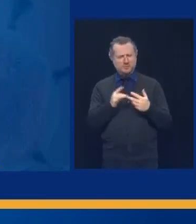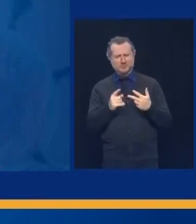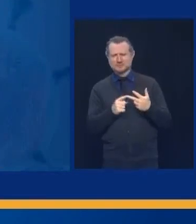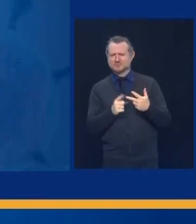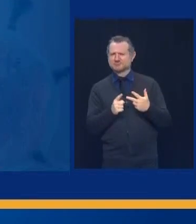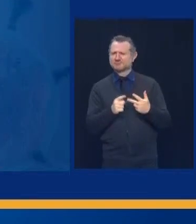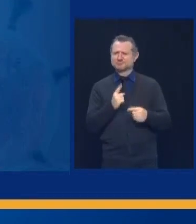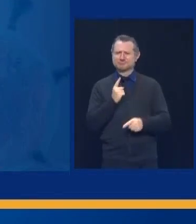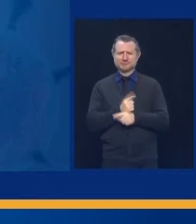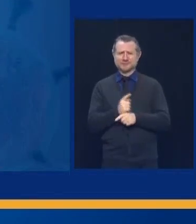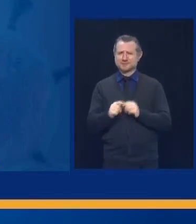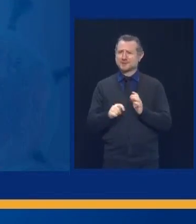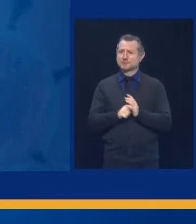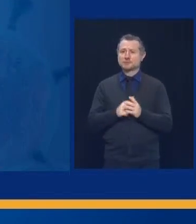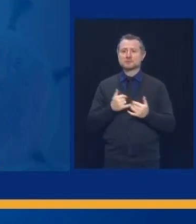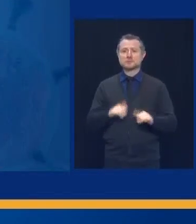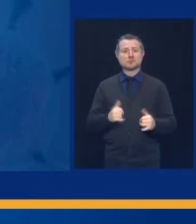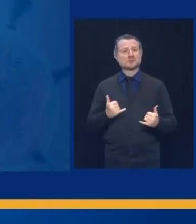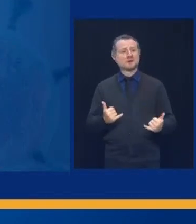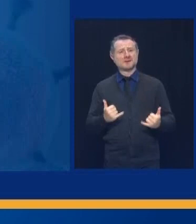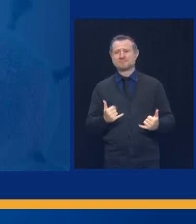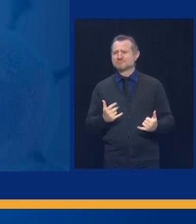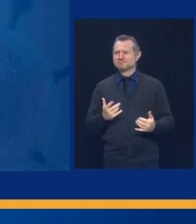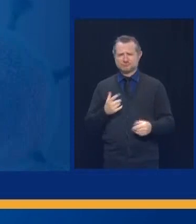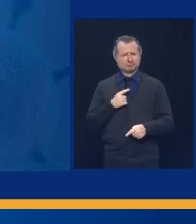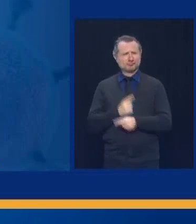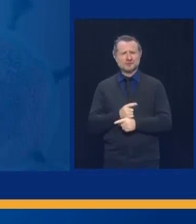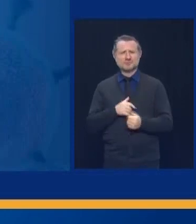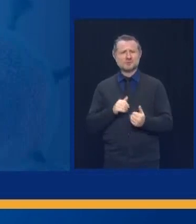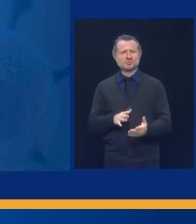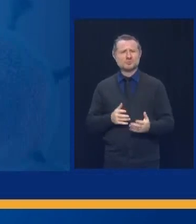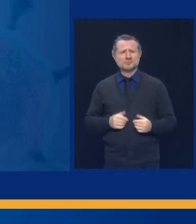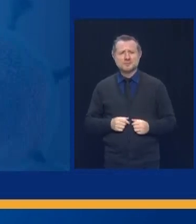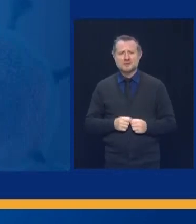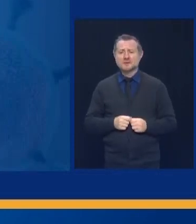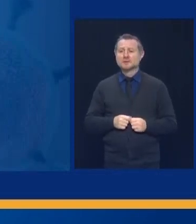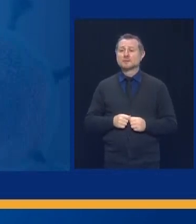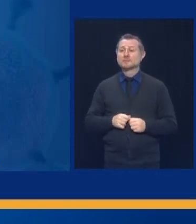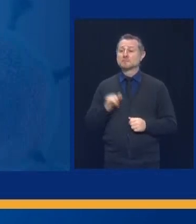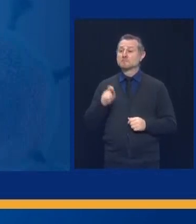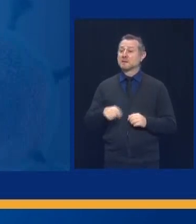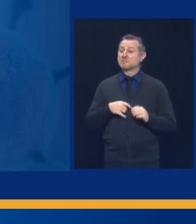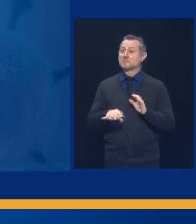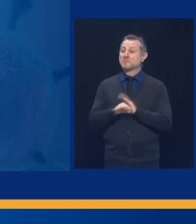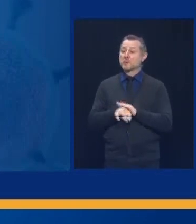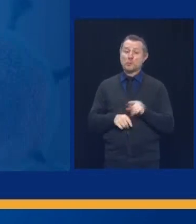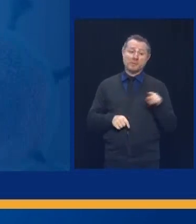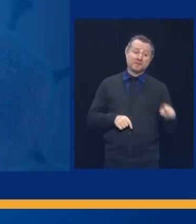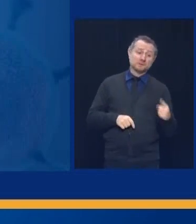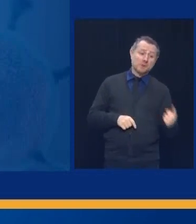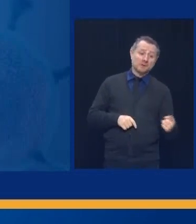ECONOMIC REOPENING. THAT=÷m#÷ WAS THE RIGHT ANSWER BACK IN JANUARY, FEBRUARY, MARCH, AND